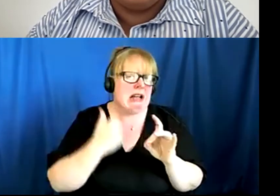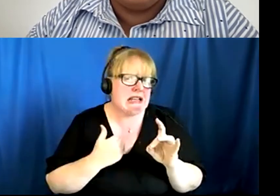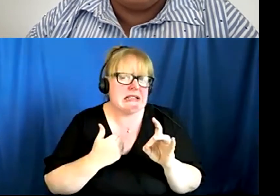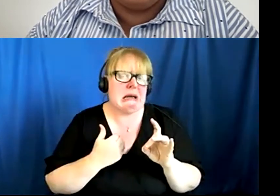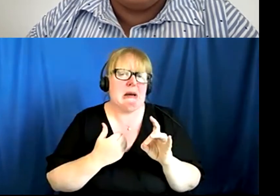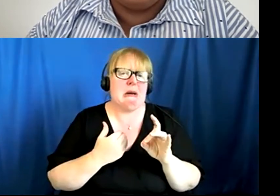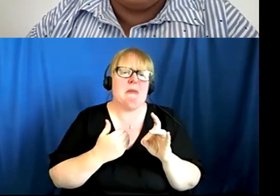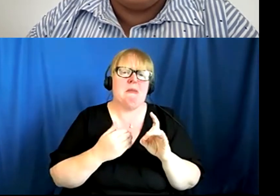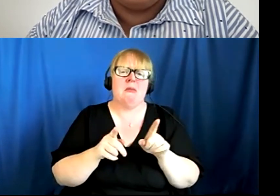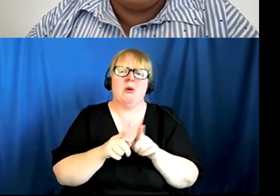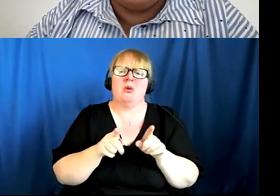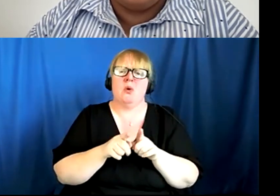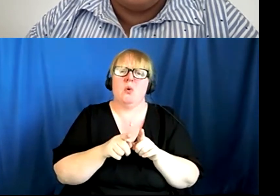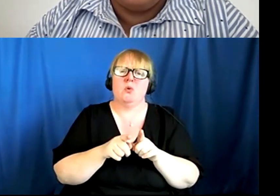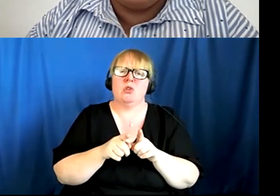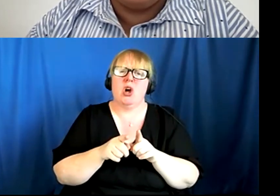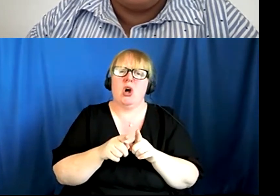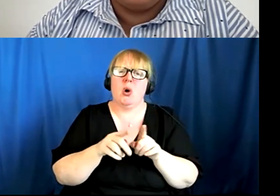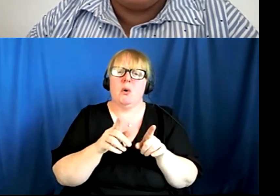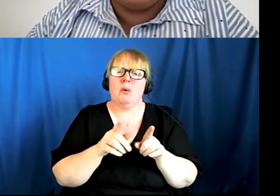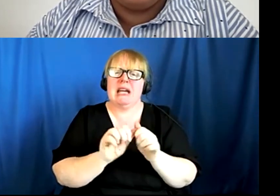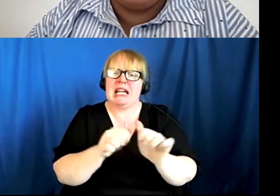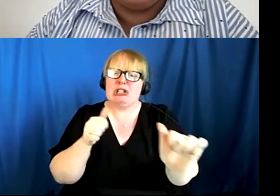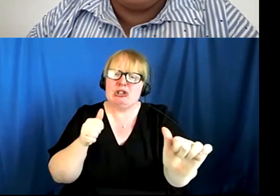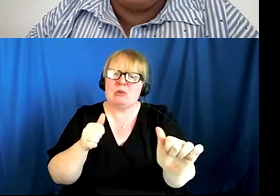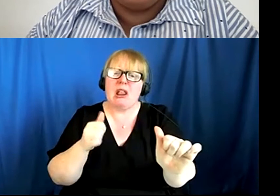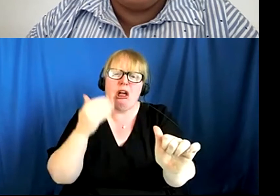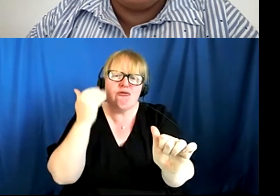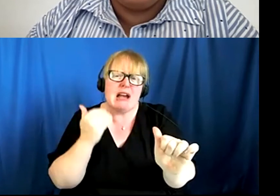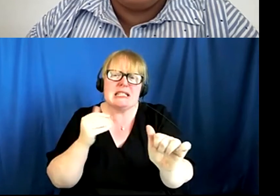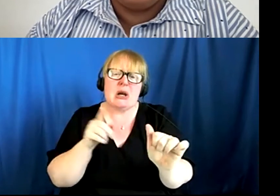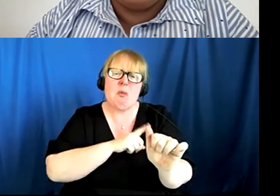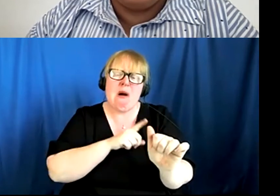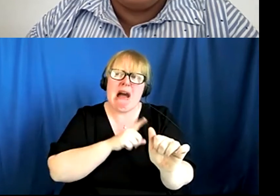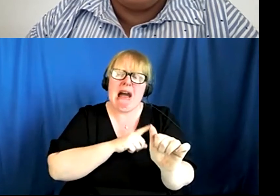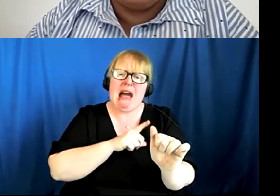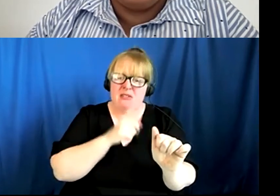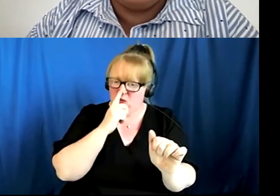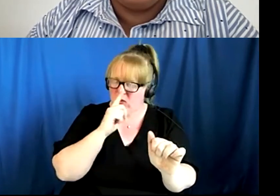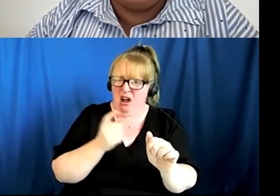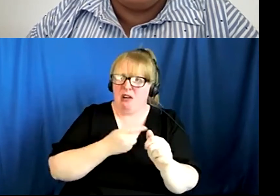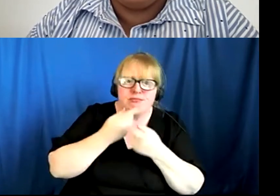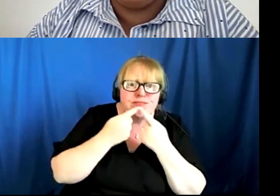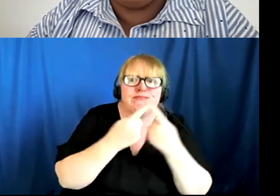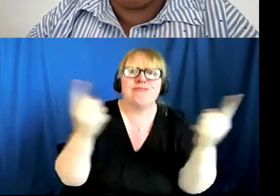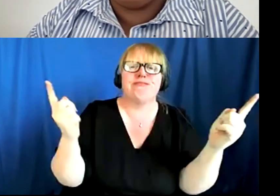institutional racism, because of the because of the government and how kind of how much control